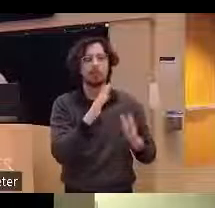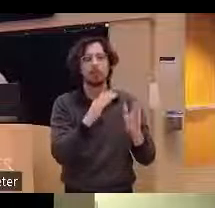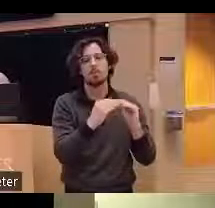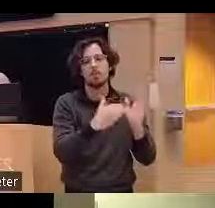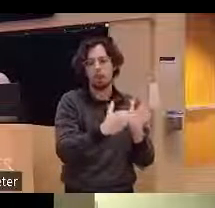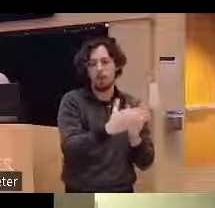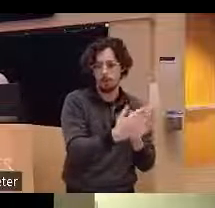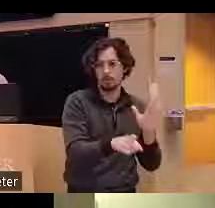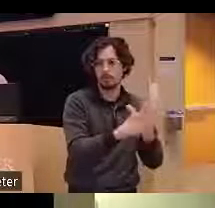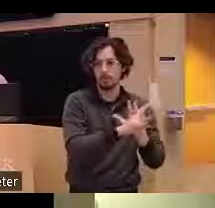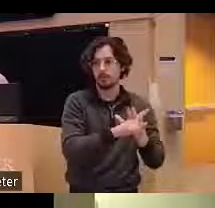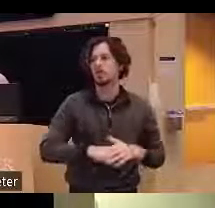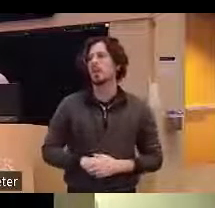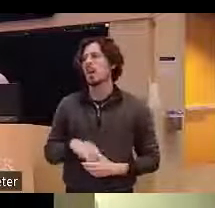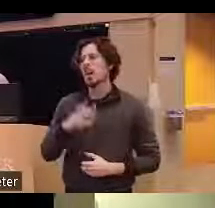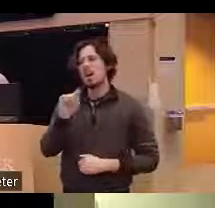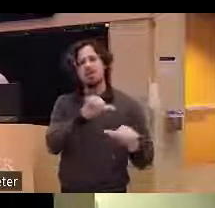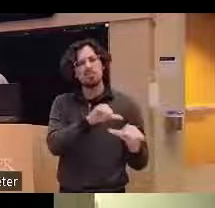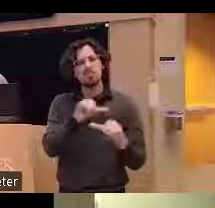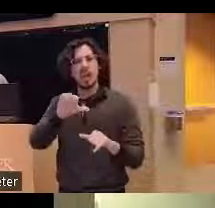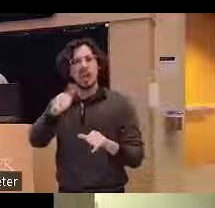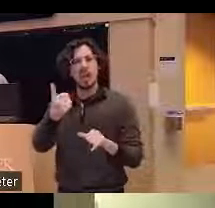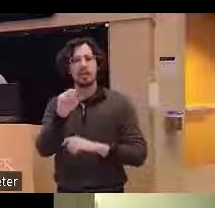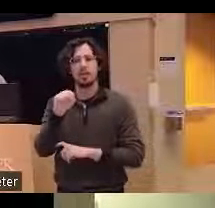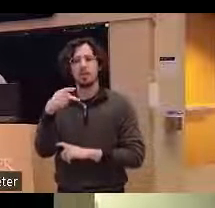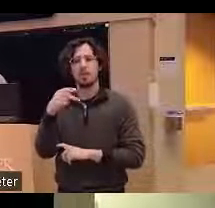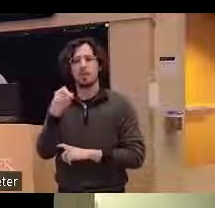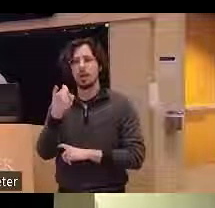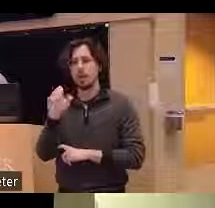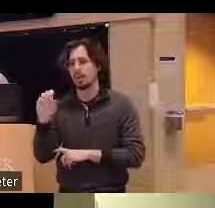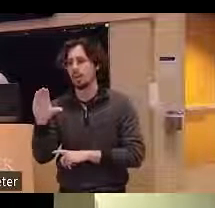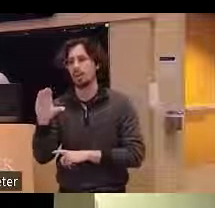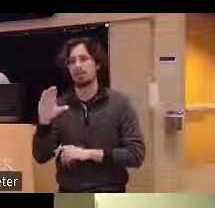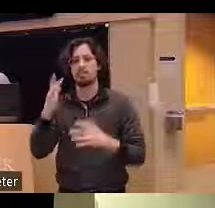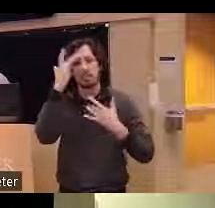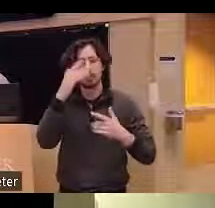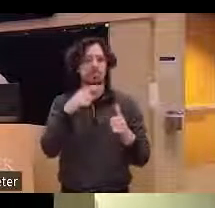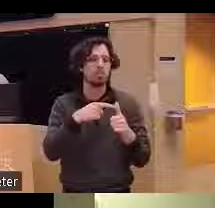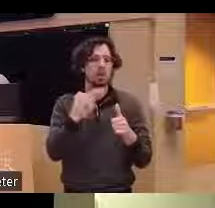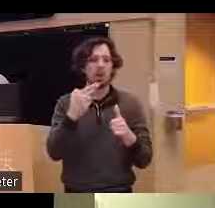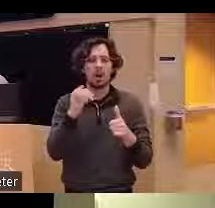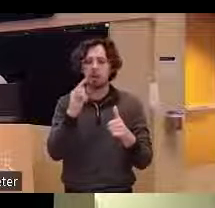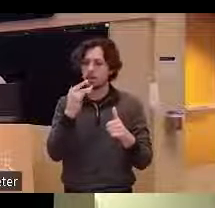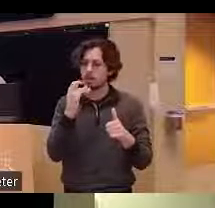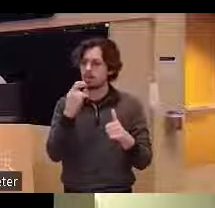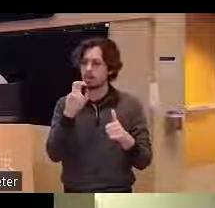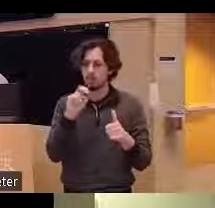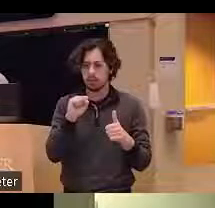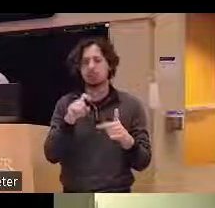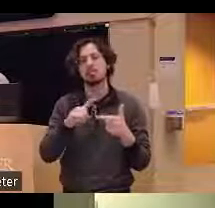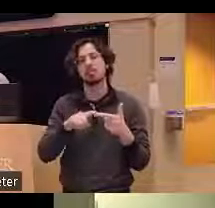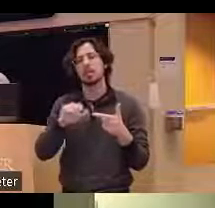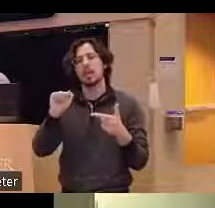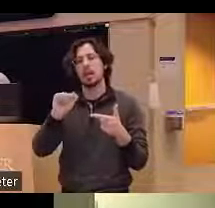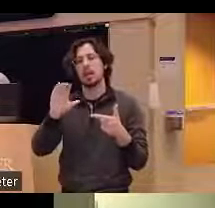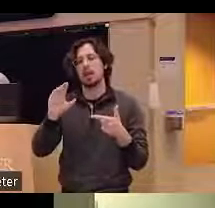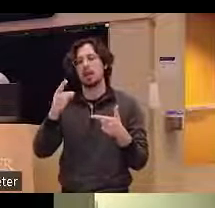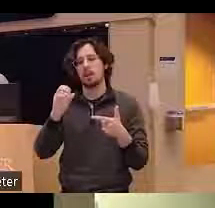if you were looking at any sporadic disease like Huntington or uh certainly acondroplasia sporadic